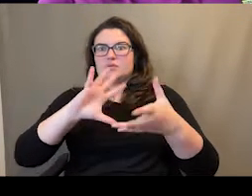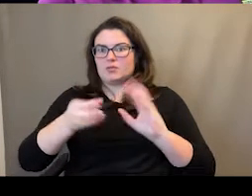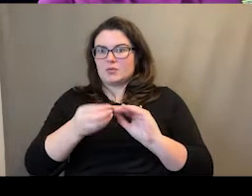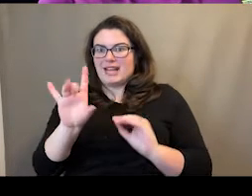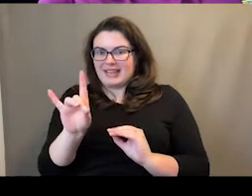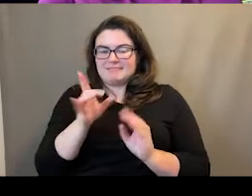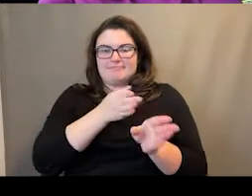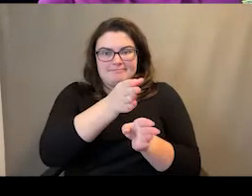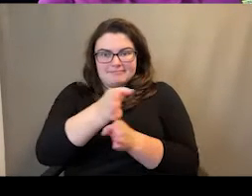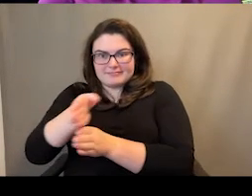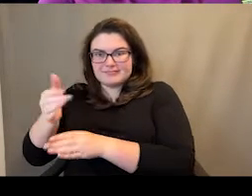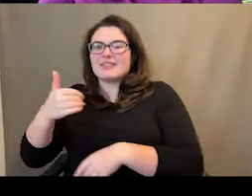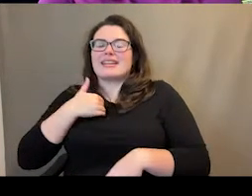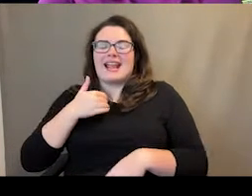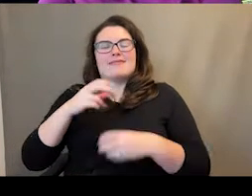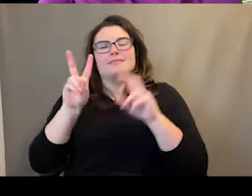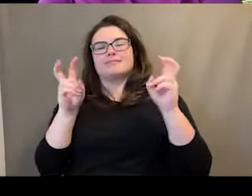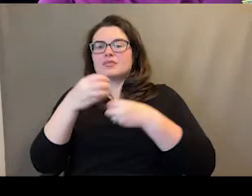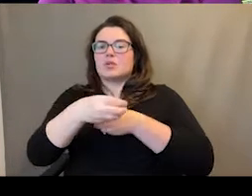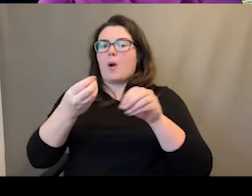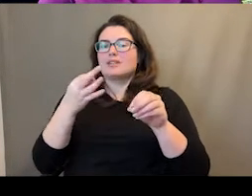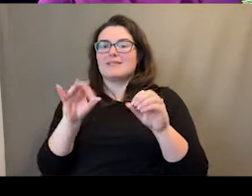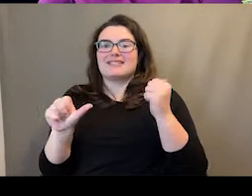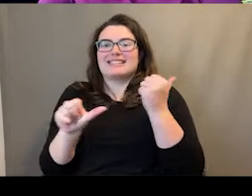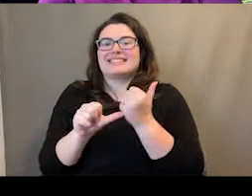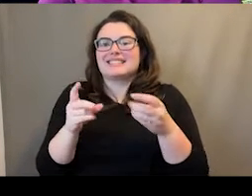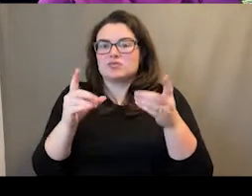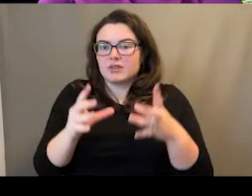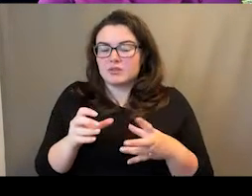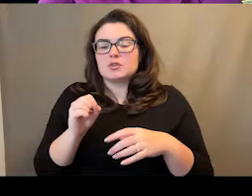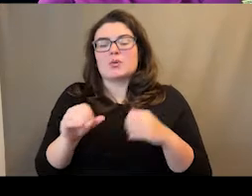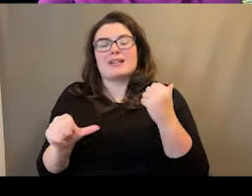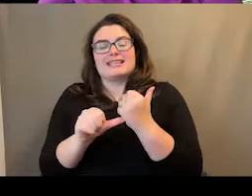have what's called the office of the Assistant Director. The Assistant Director in